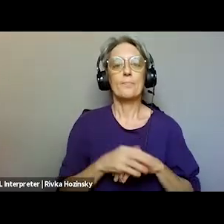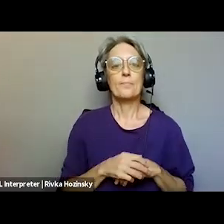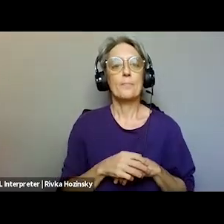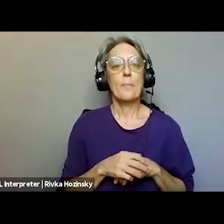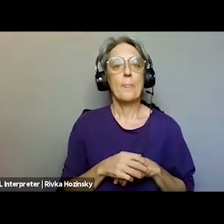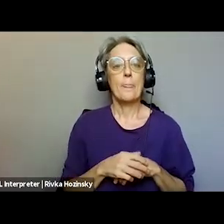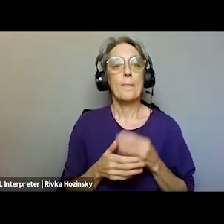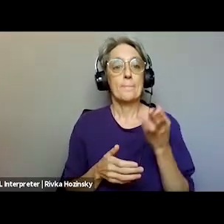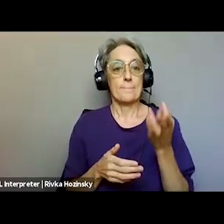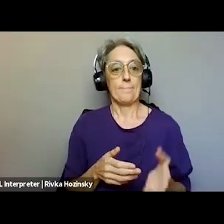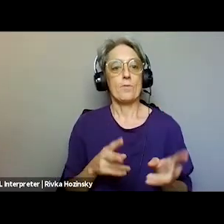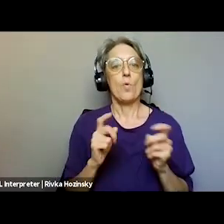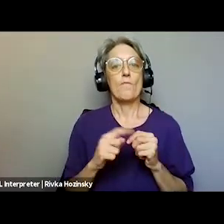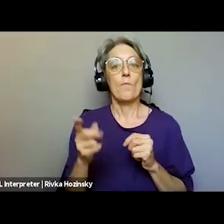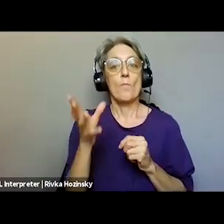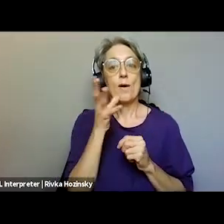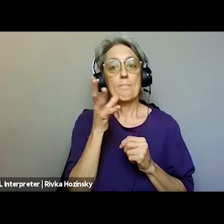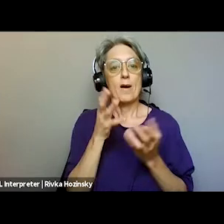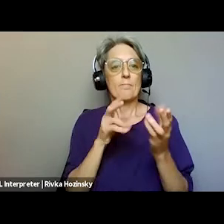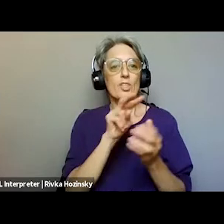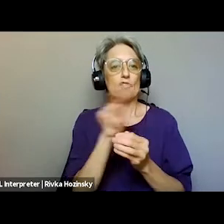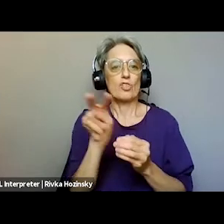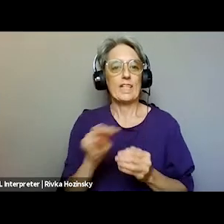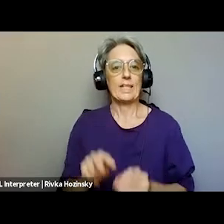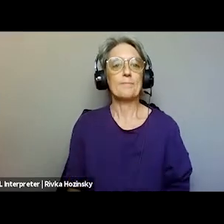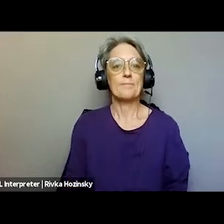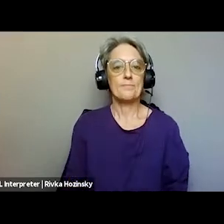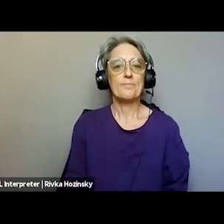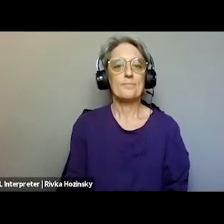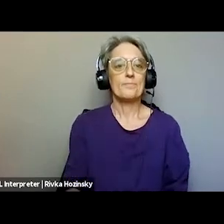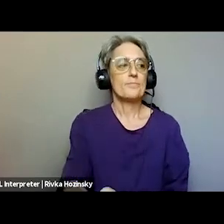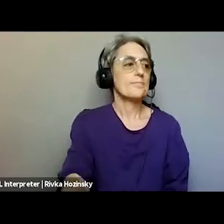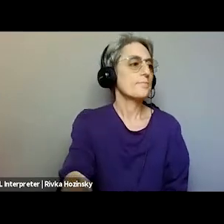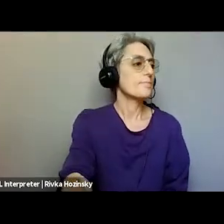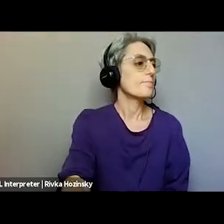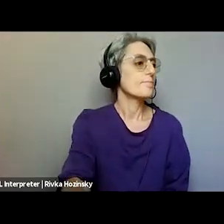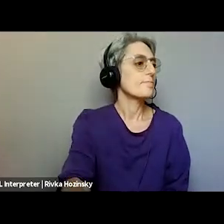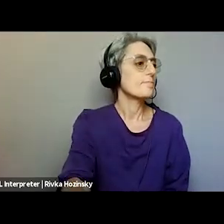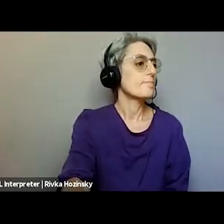is a quote from one mother that said “There are just no resources I had the baby and we're done